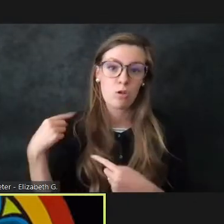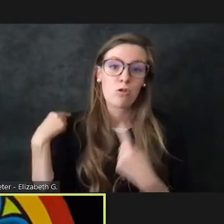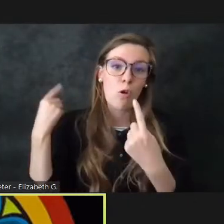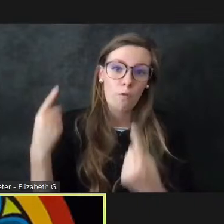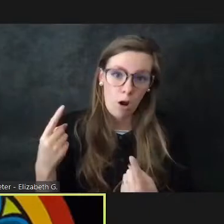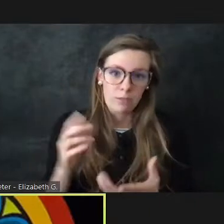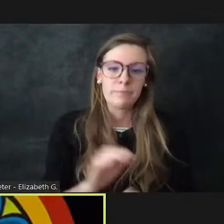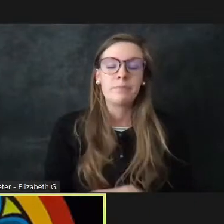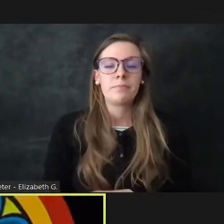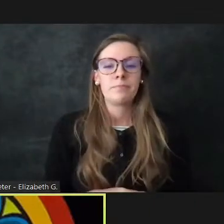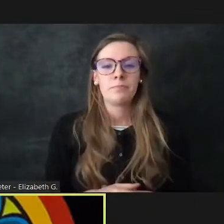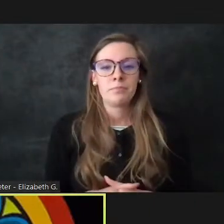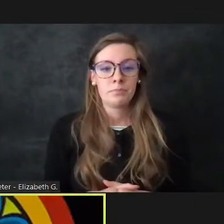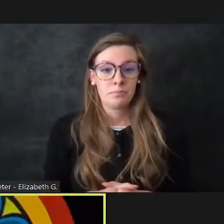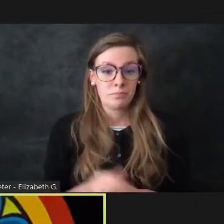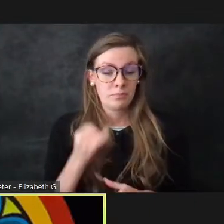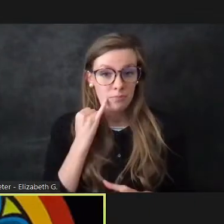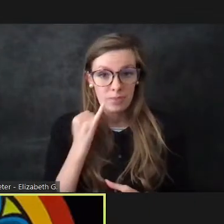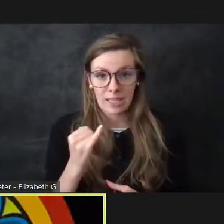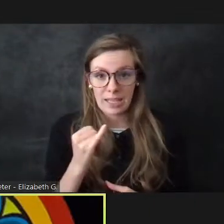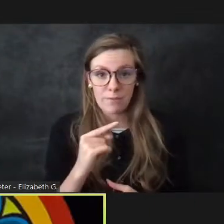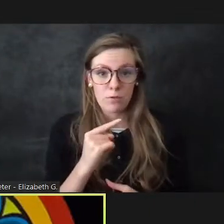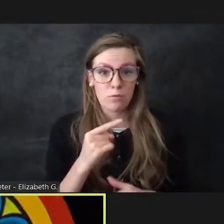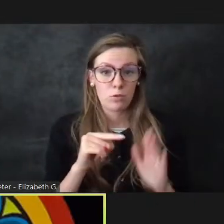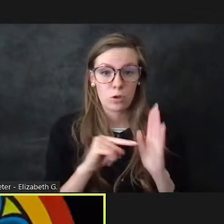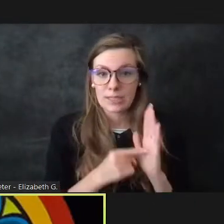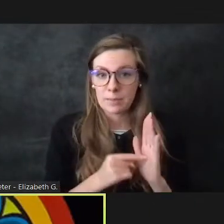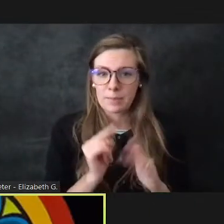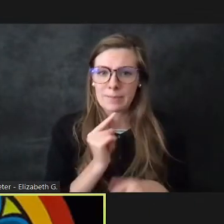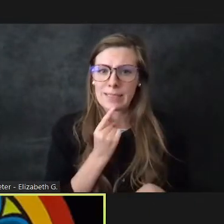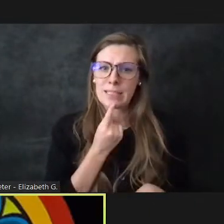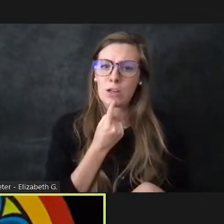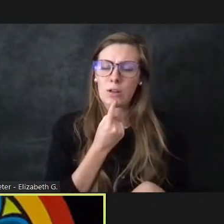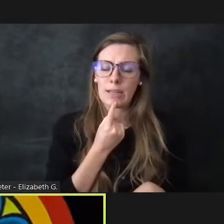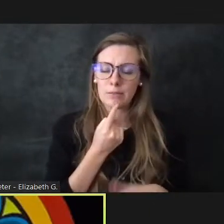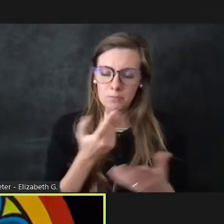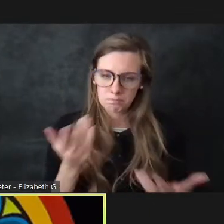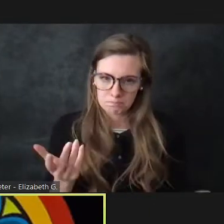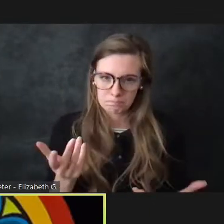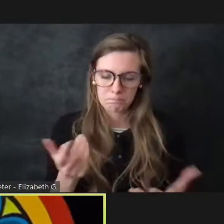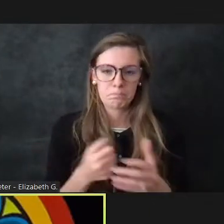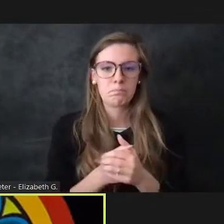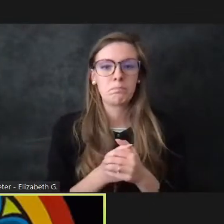are moderate and severe for any medical condition or because they